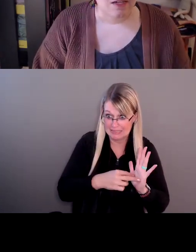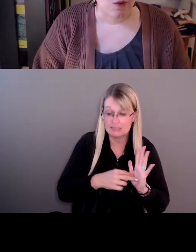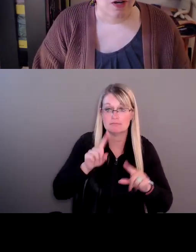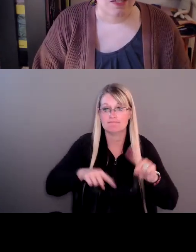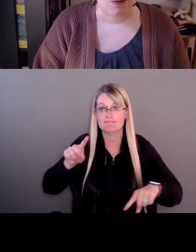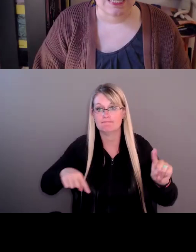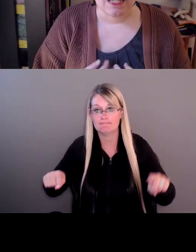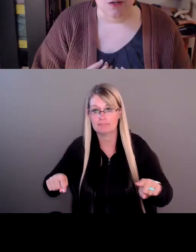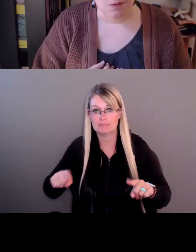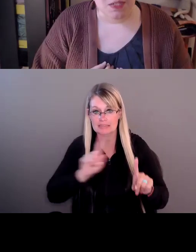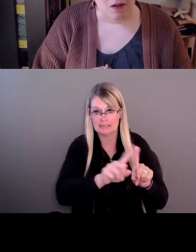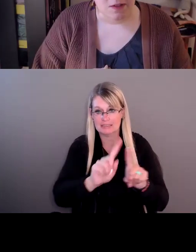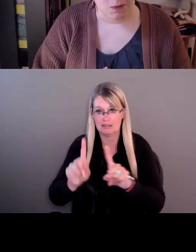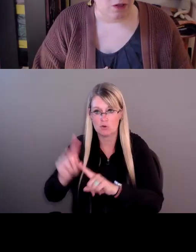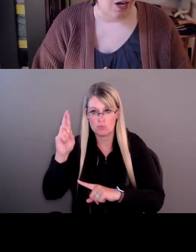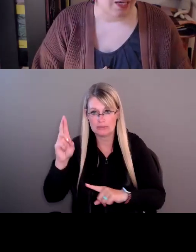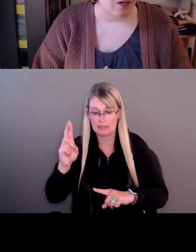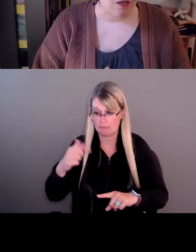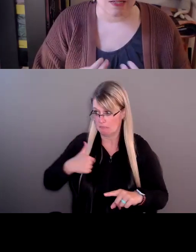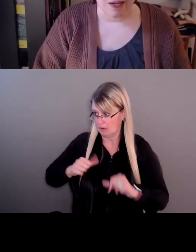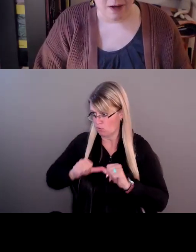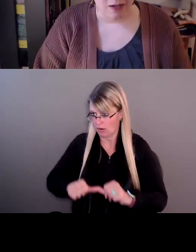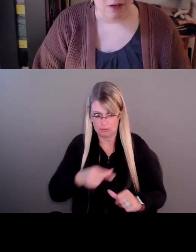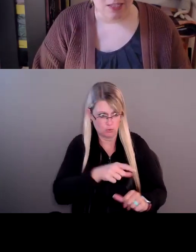and whether or not someone considers themselves to be chronically ill is going to vary for lots